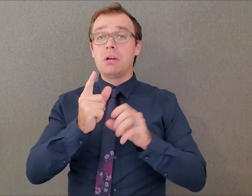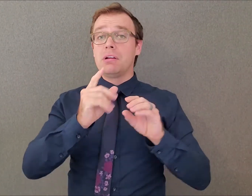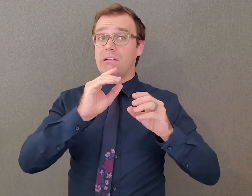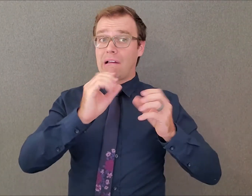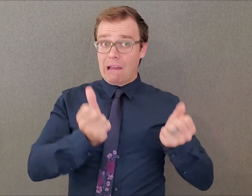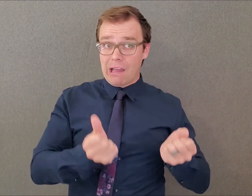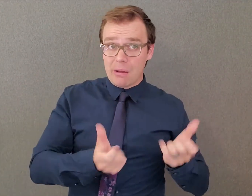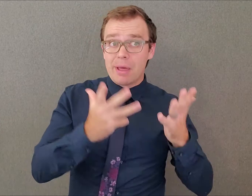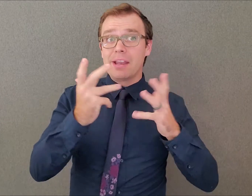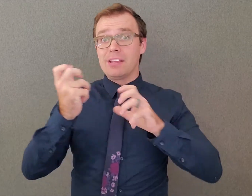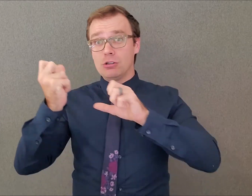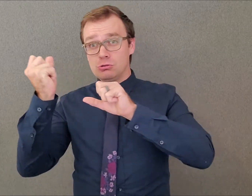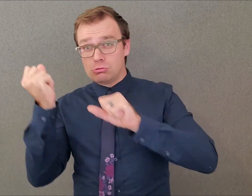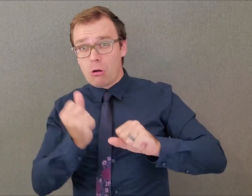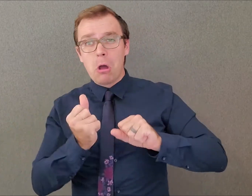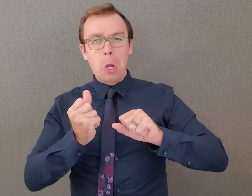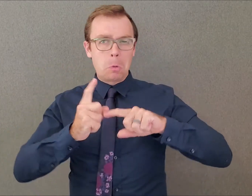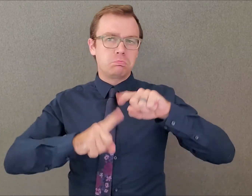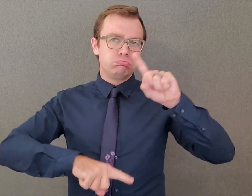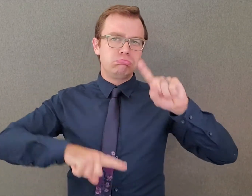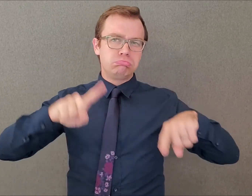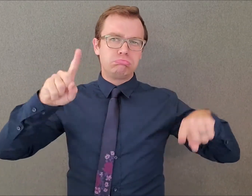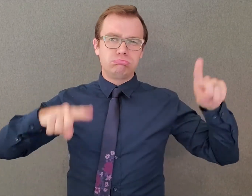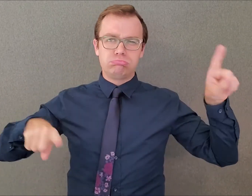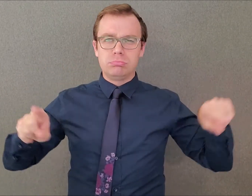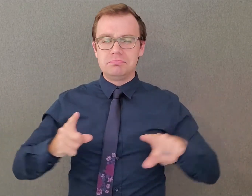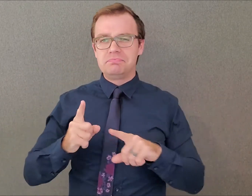although the number, frequency, and severity fluctuate.